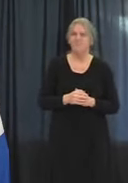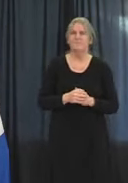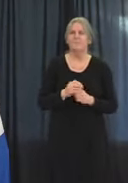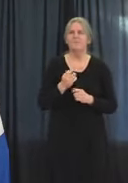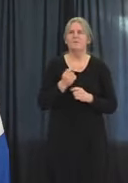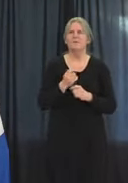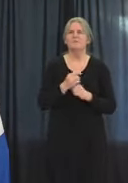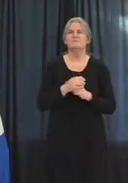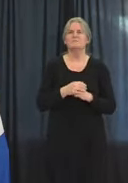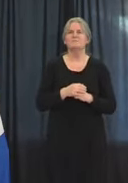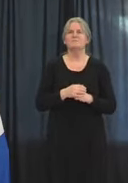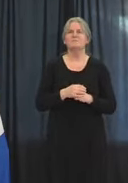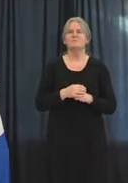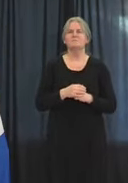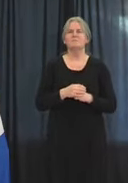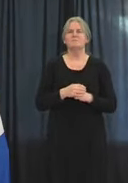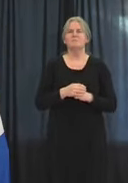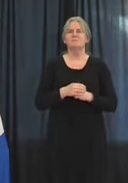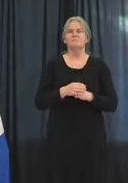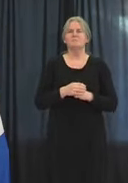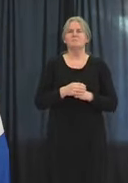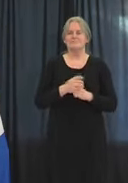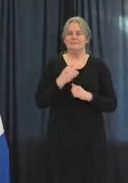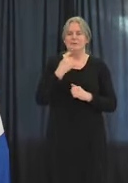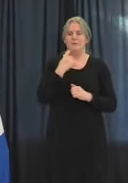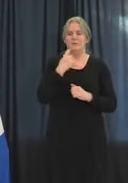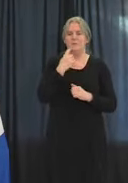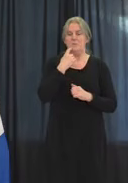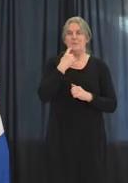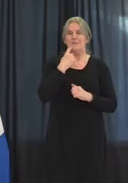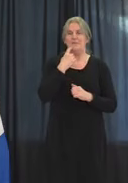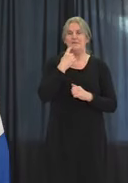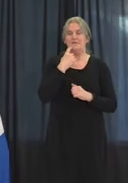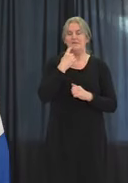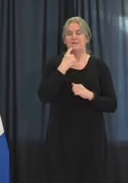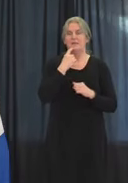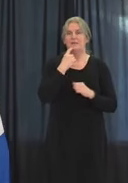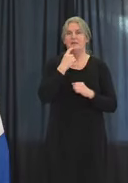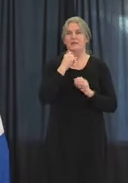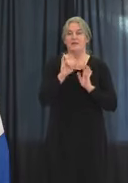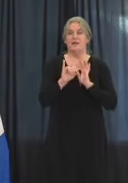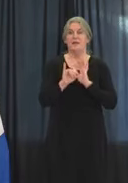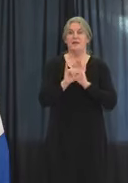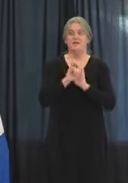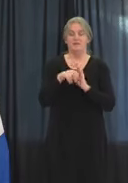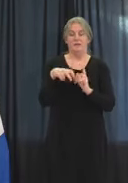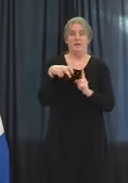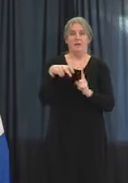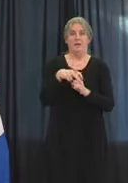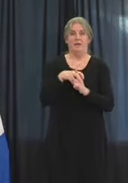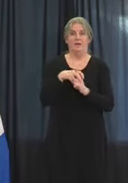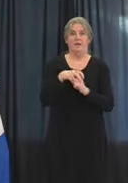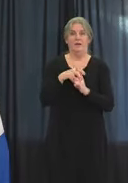Sure. So one of the more recent cases